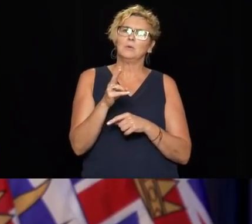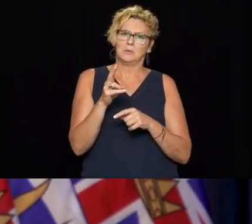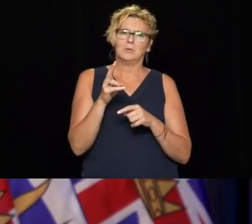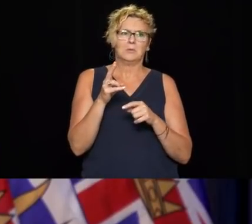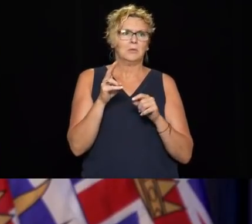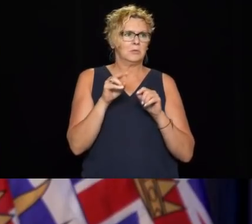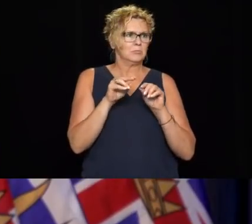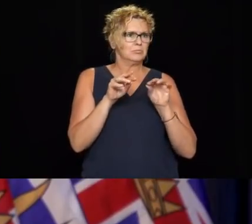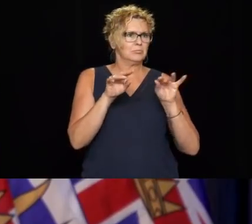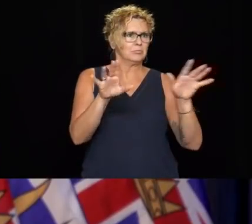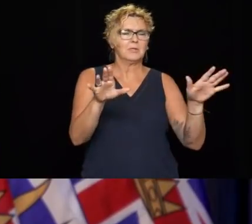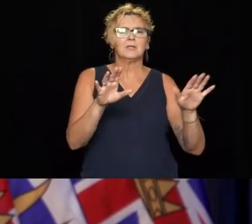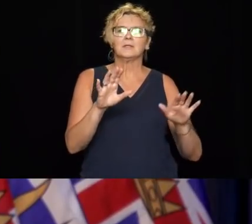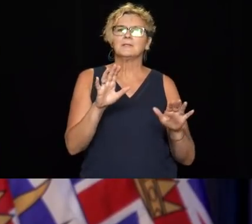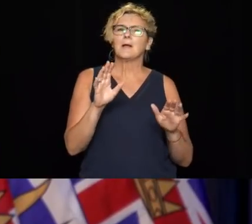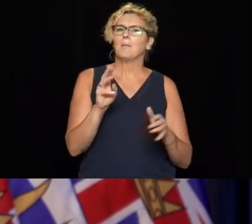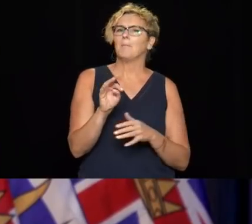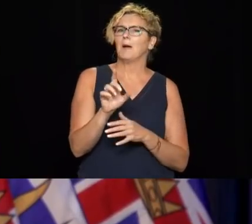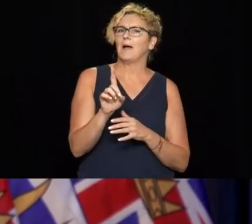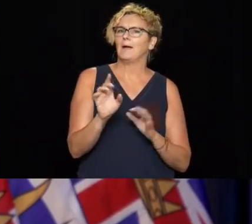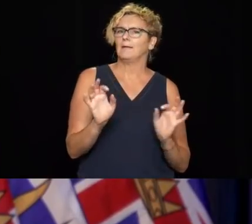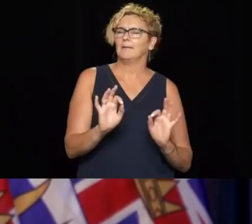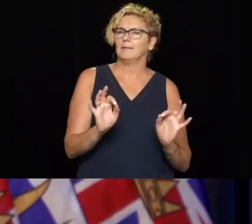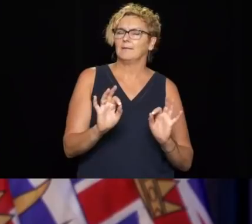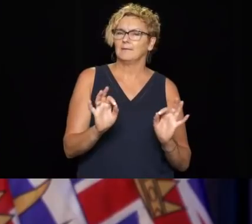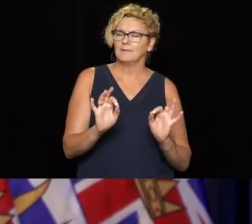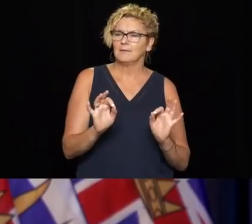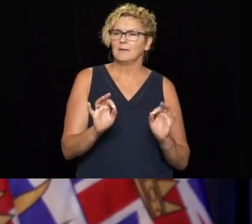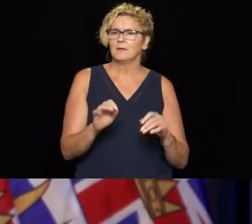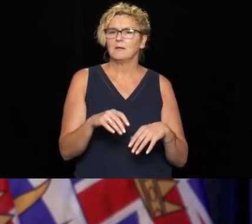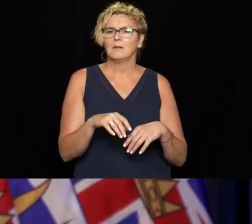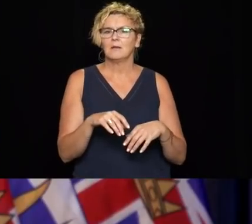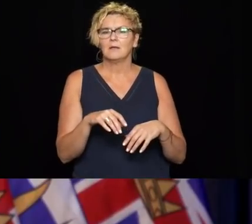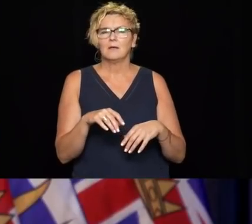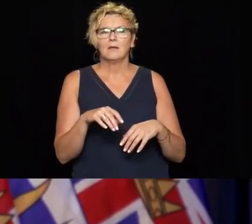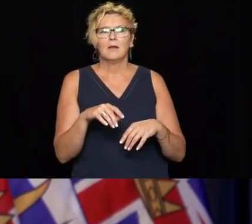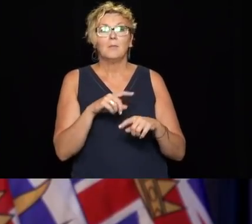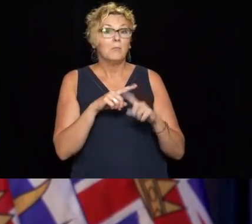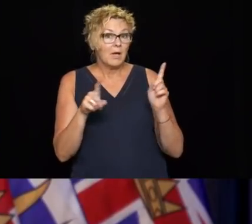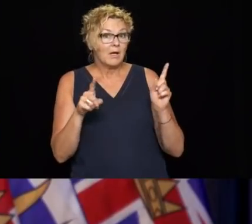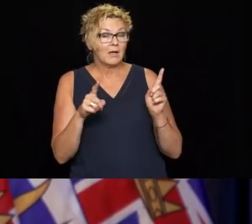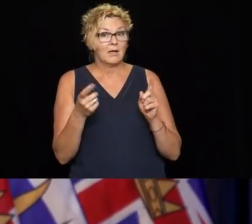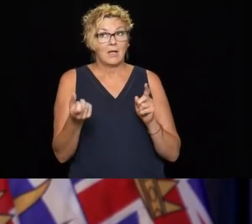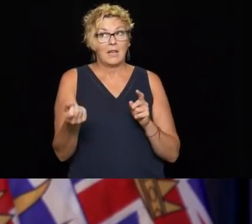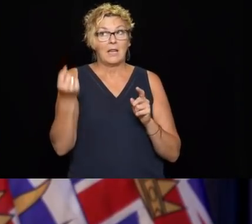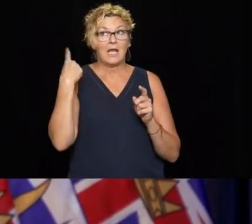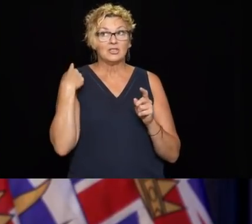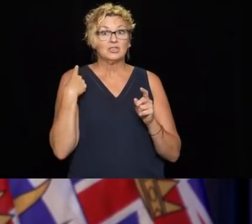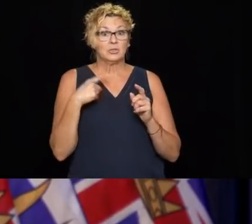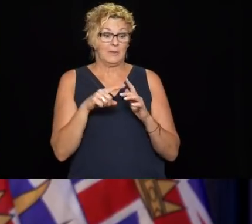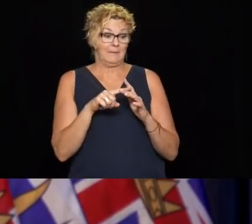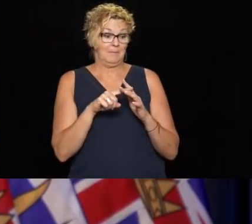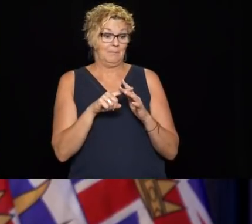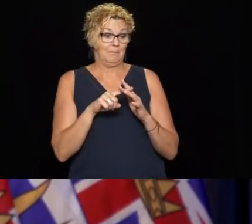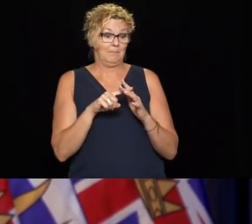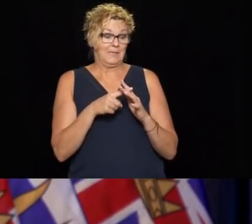will last year we had a mild influenza season but we had H3 and to which is one of the ones that cost more severe illness in older